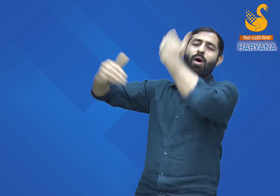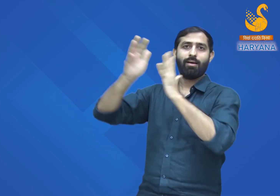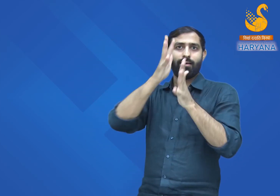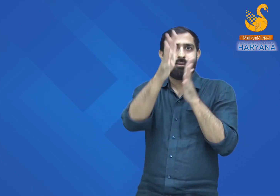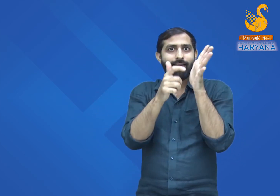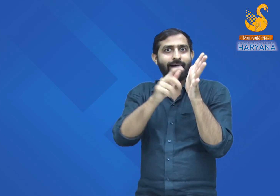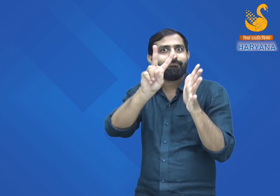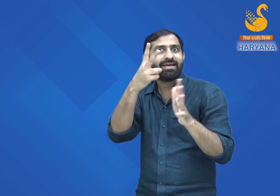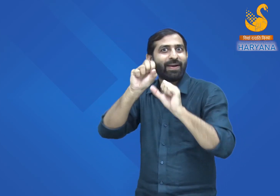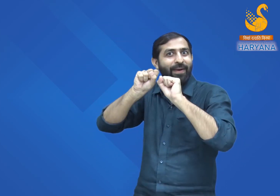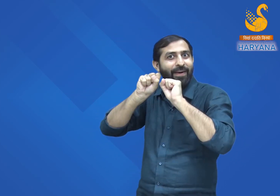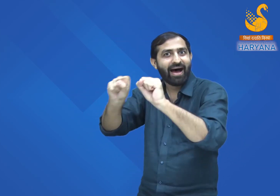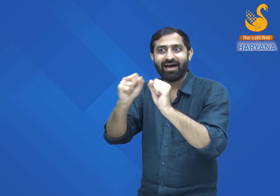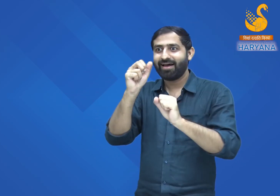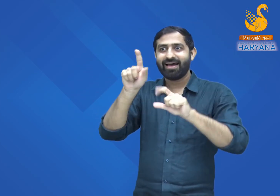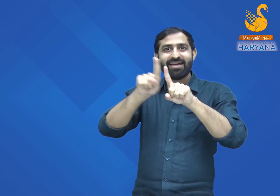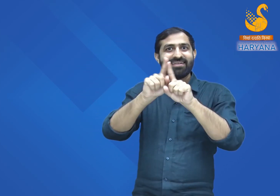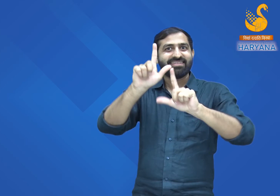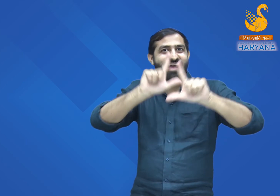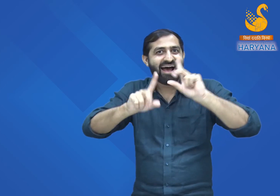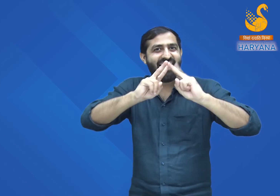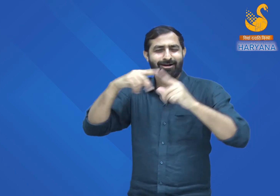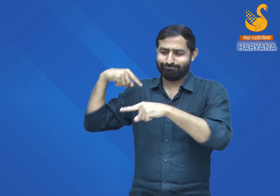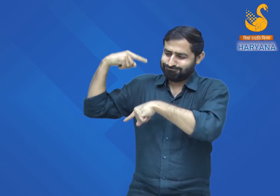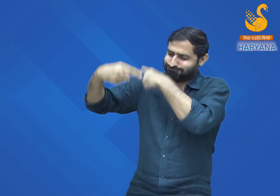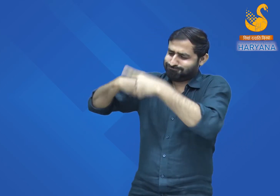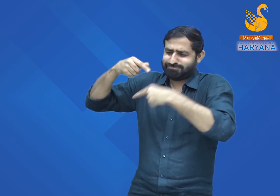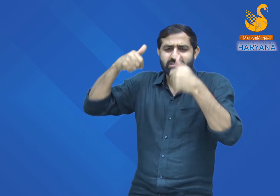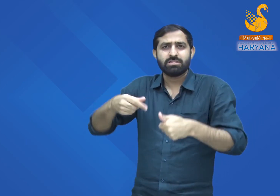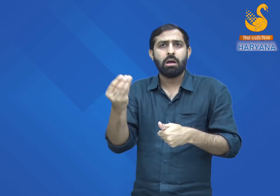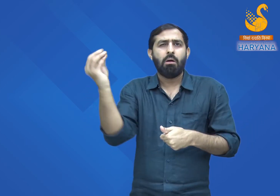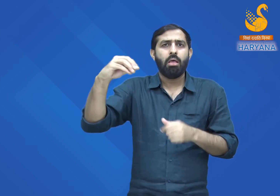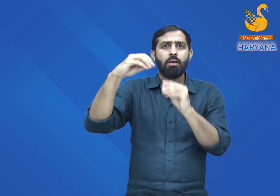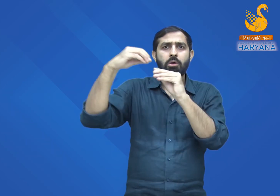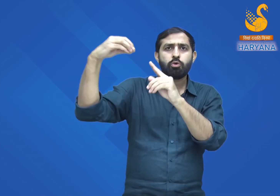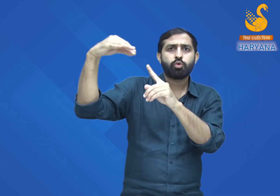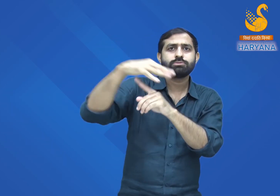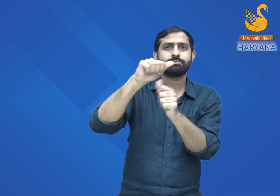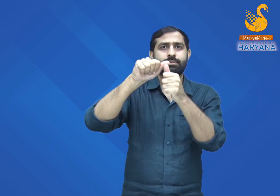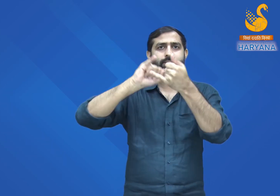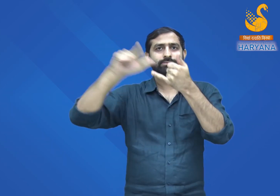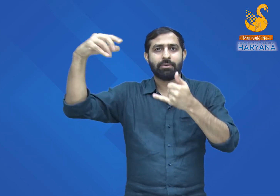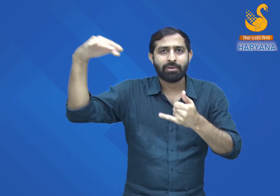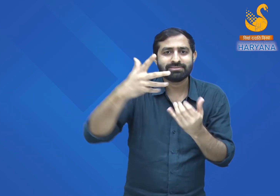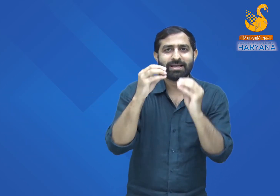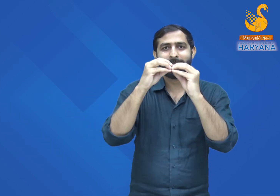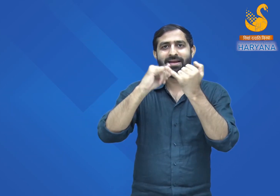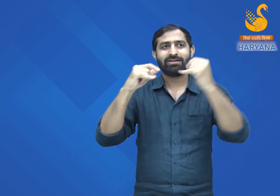If you look at the history of Indian sign language, the senior deaf people have a different style of signing which is more Indianized as compared to the generation today.